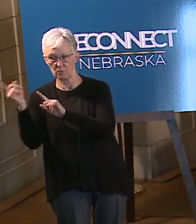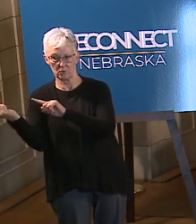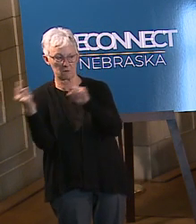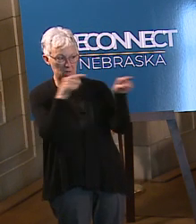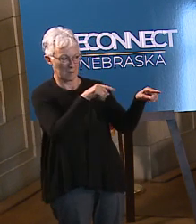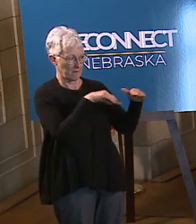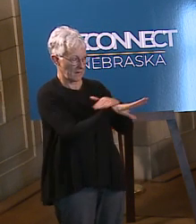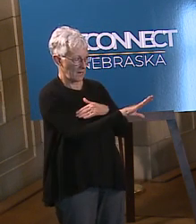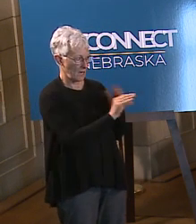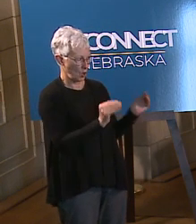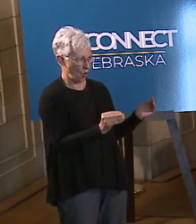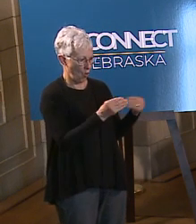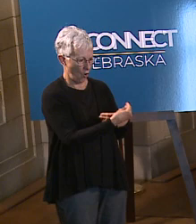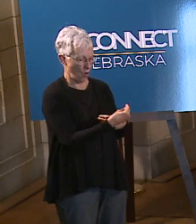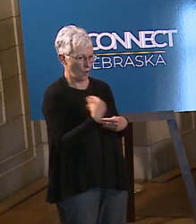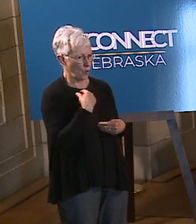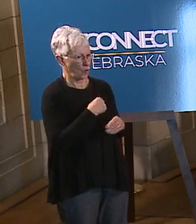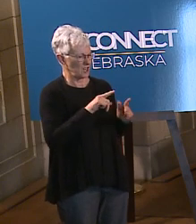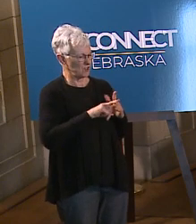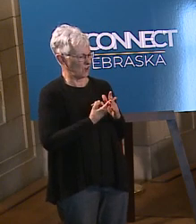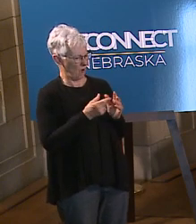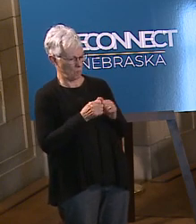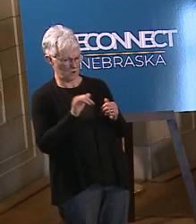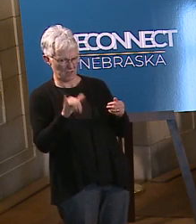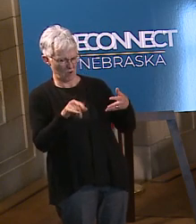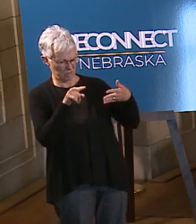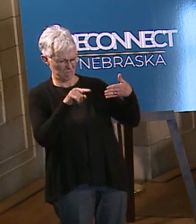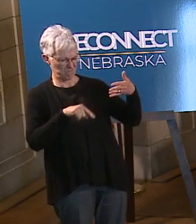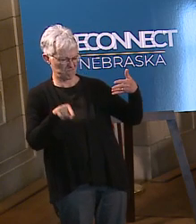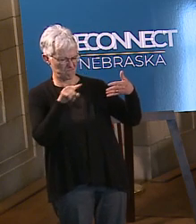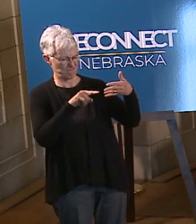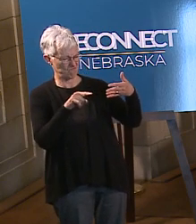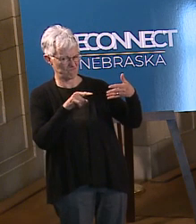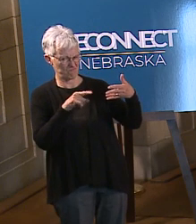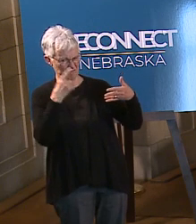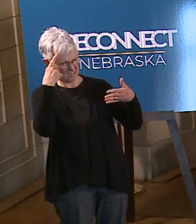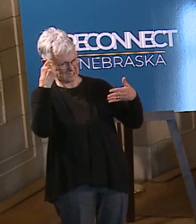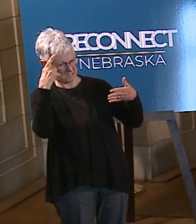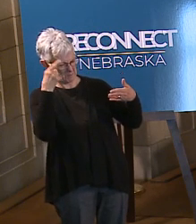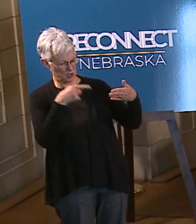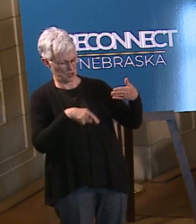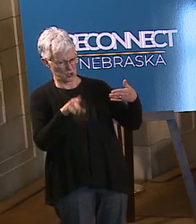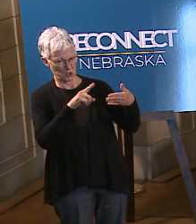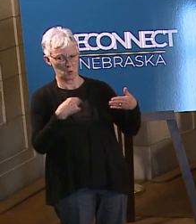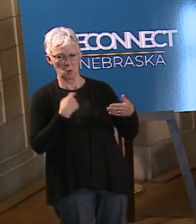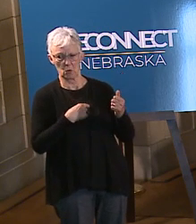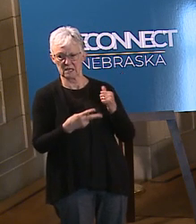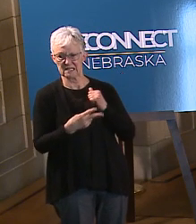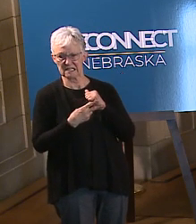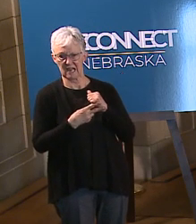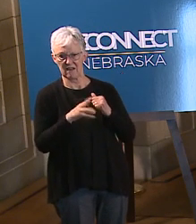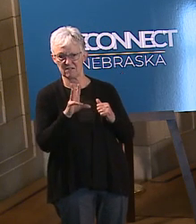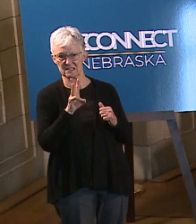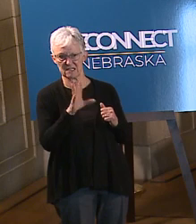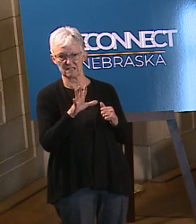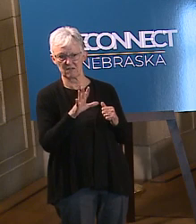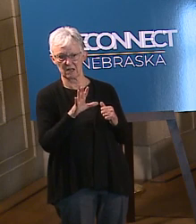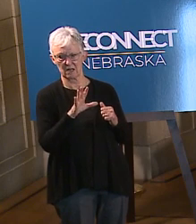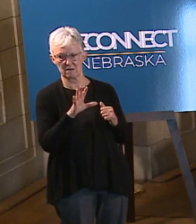COULDN'T ASK FOR IDENTIFICATION CONFIRMATION SO STARTED PULLING PEOPLE INTO THE OFFICES FILING THE PANDEMIC CLAIMS, STARTED